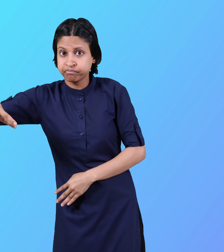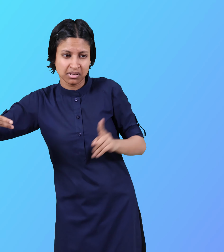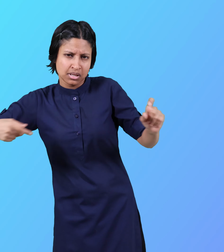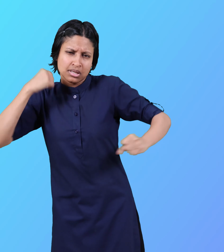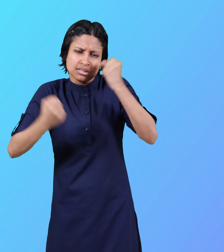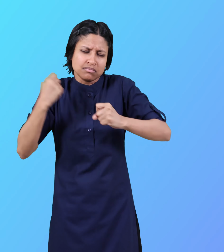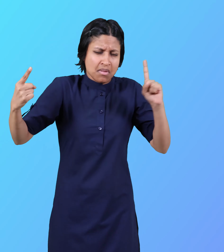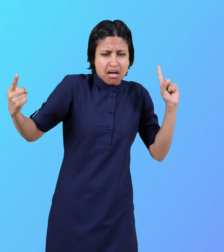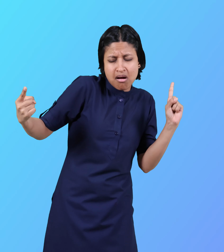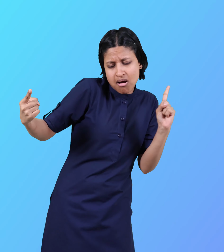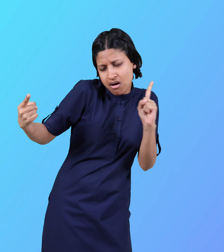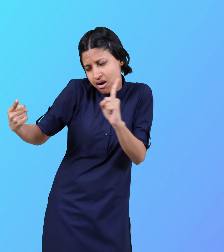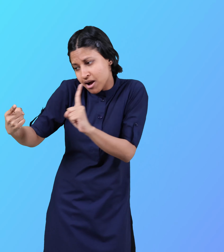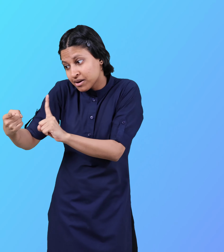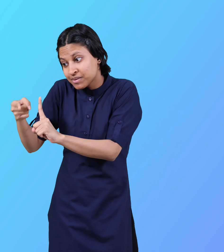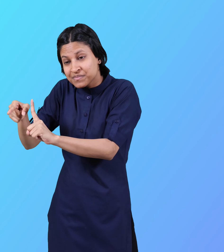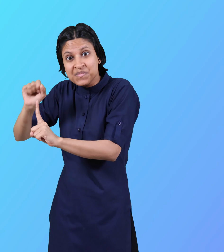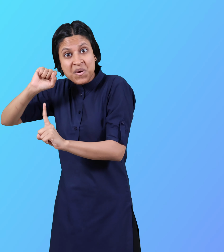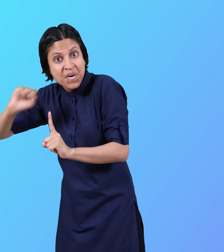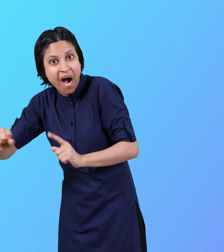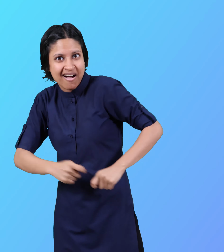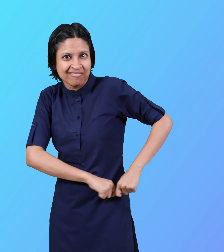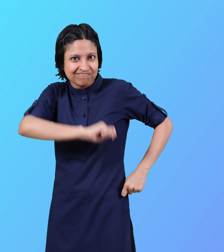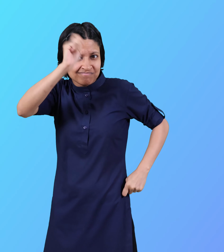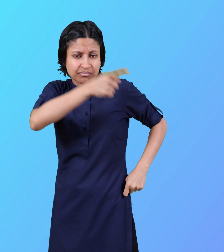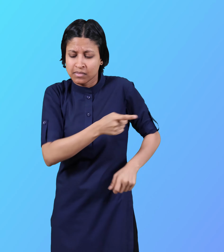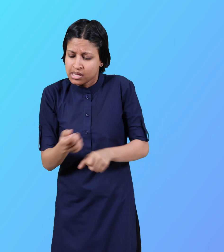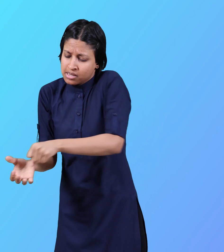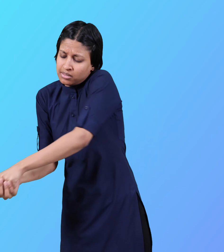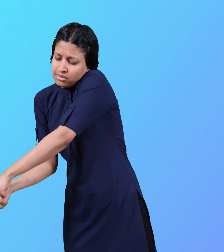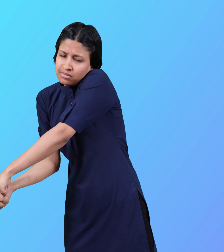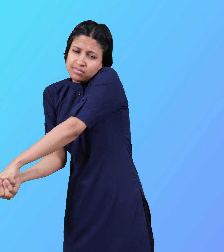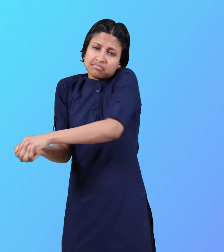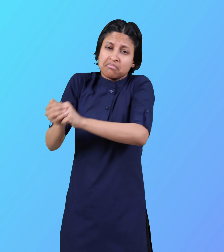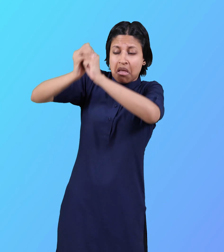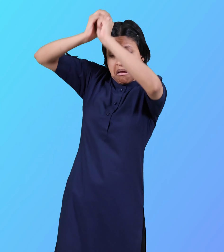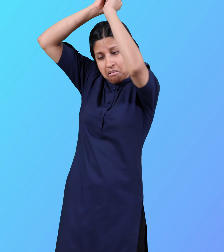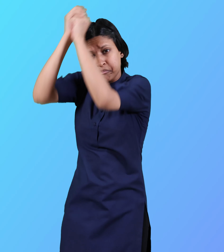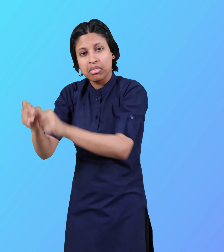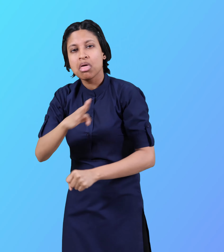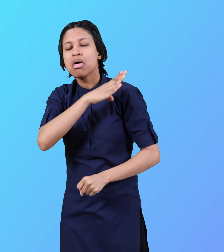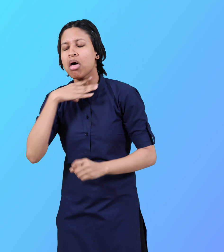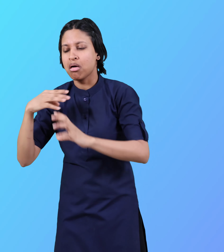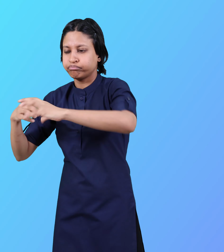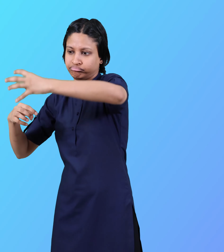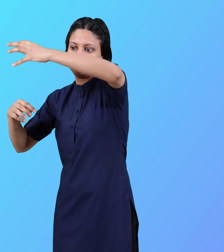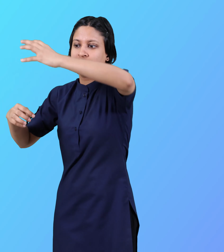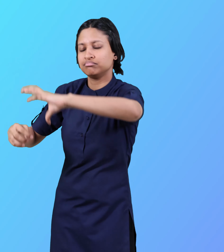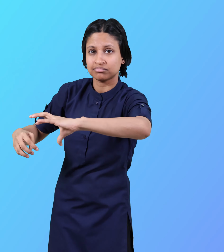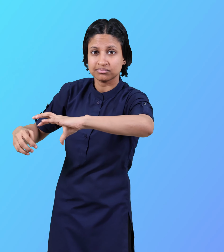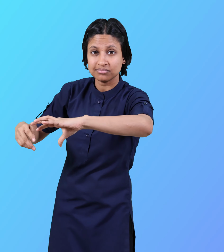so he ran and stood beside the Philistine. Then David pulled out Goliath’s own sword and used it to cut off his head.